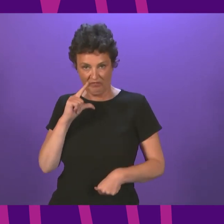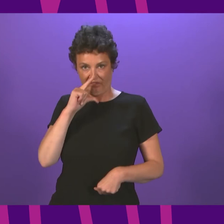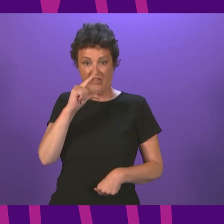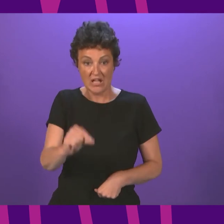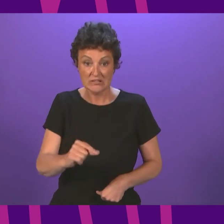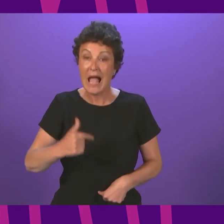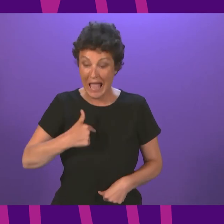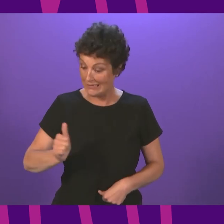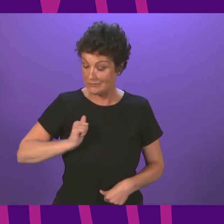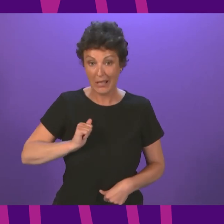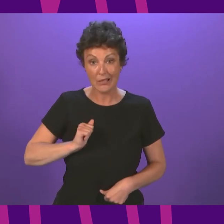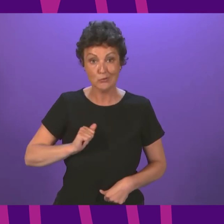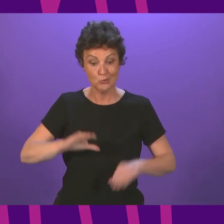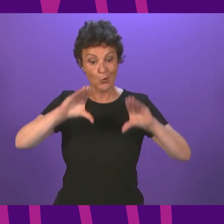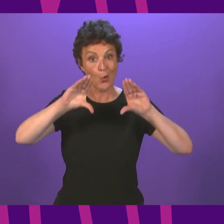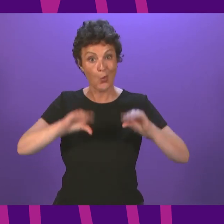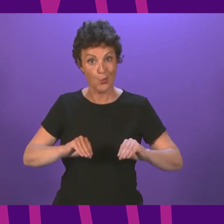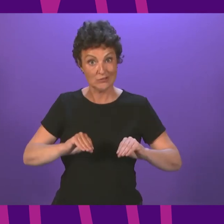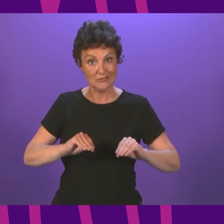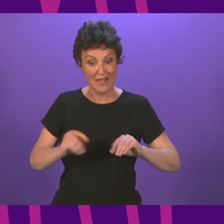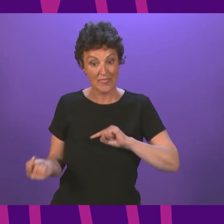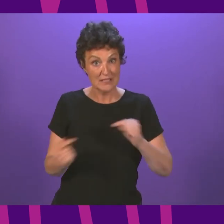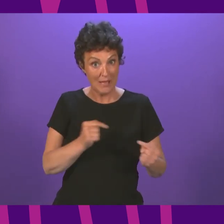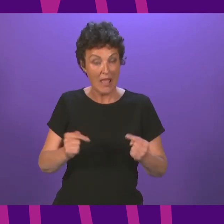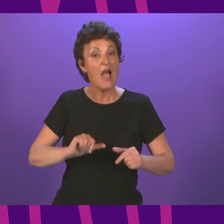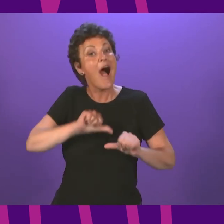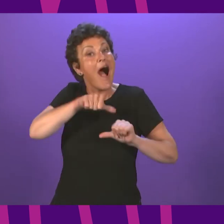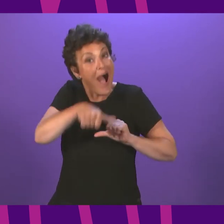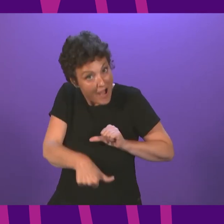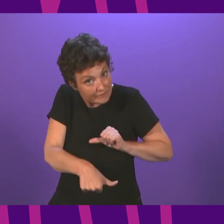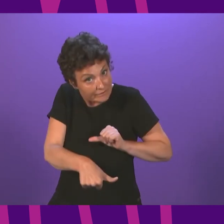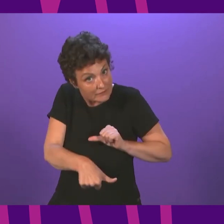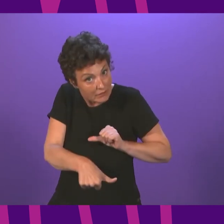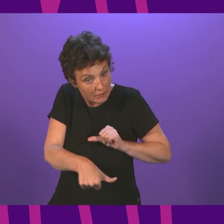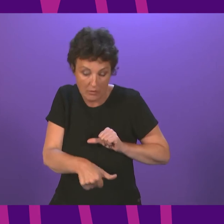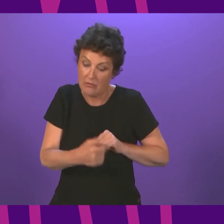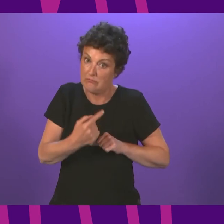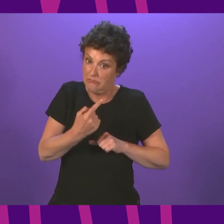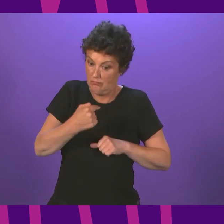by the Labour Party that the bill should have been more extensive and expansive. I have